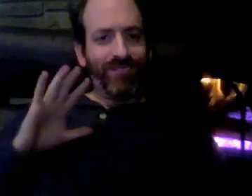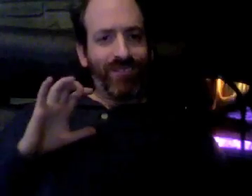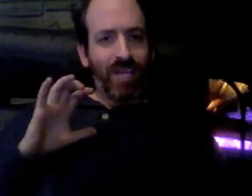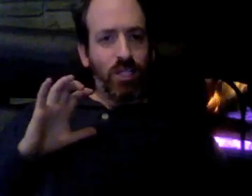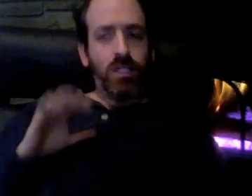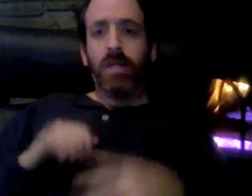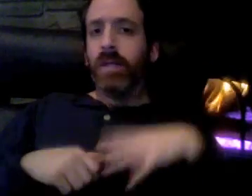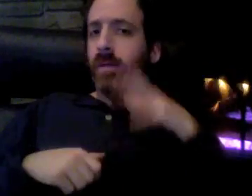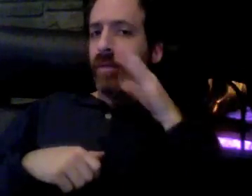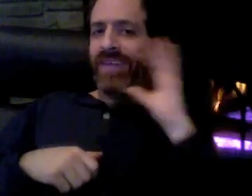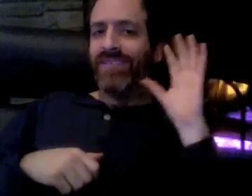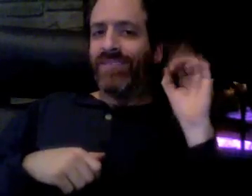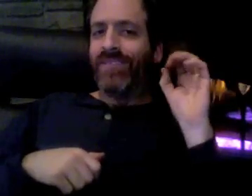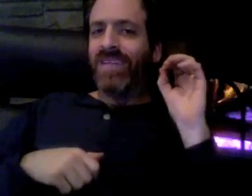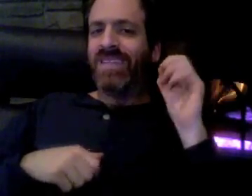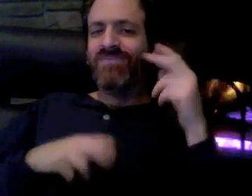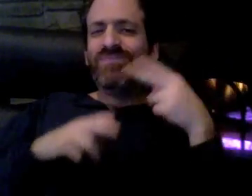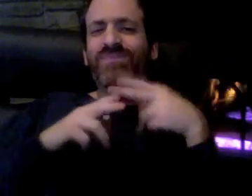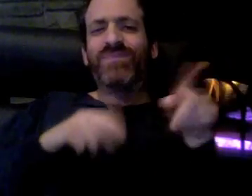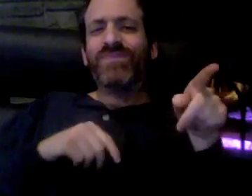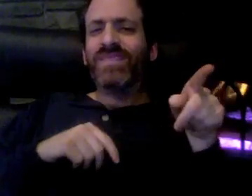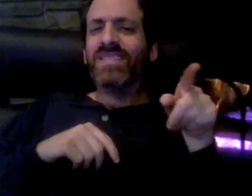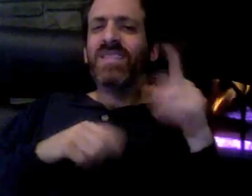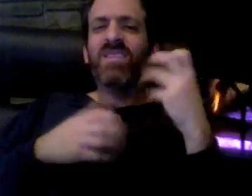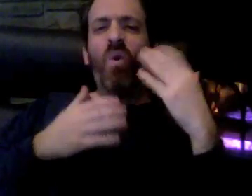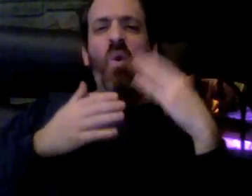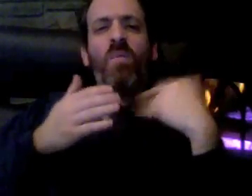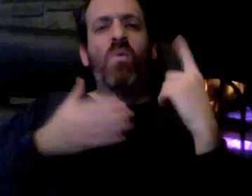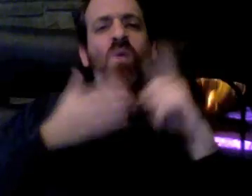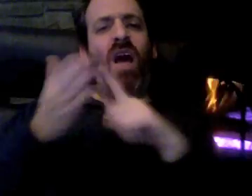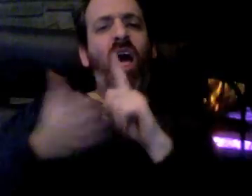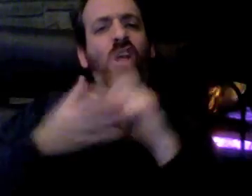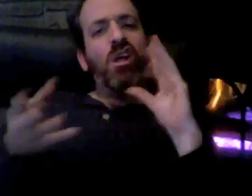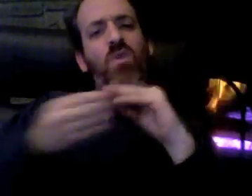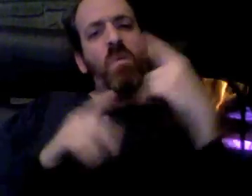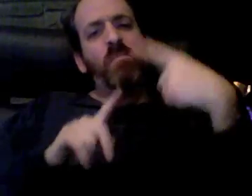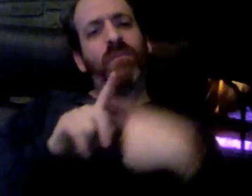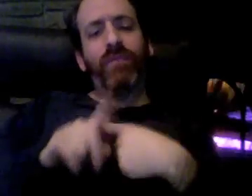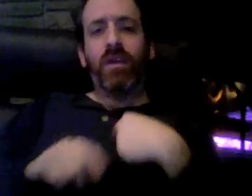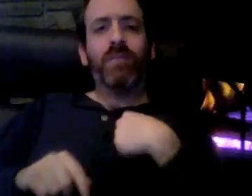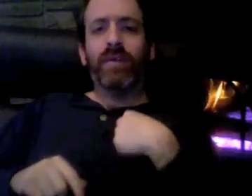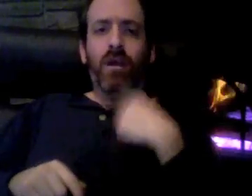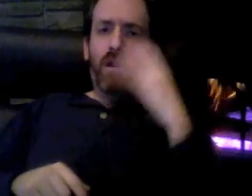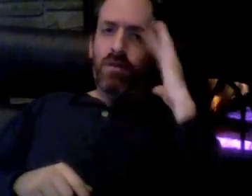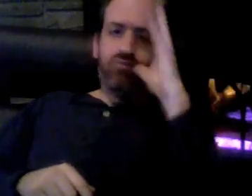Let's compare usage between us, my mom uses about 1 hour worth of VRS while I use up 500 minutes (8 1/3 hours).